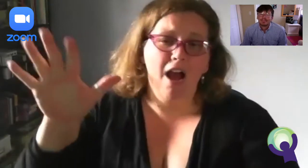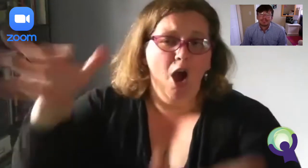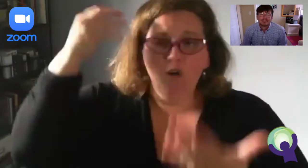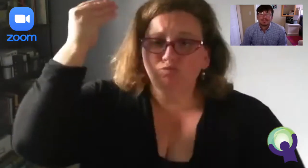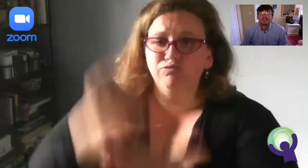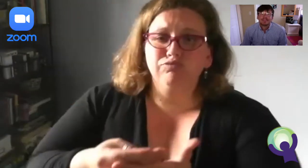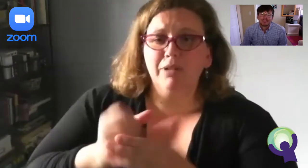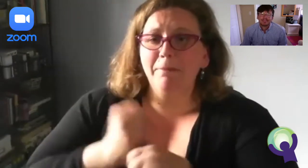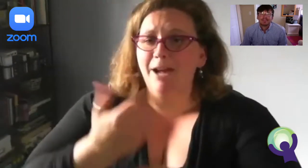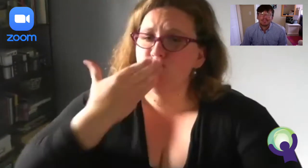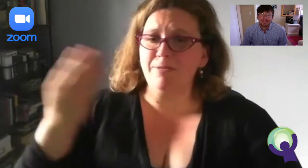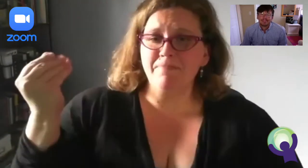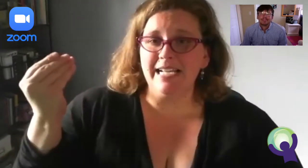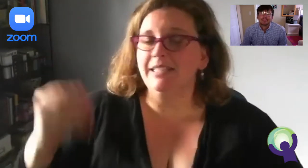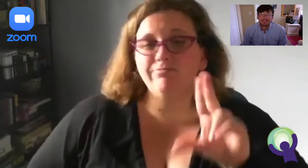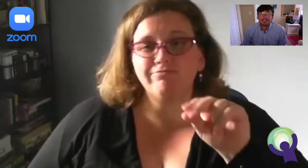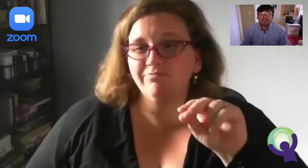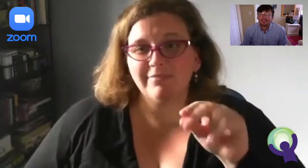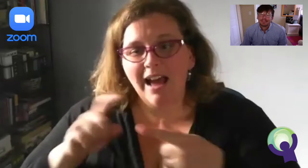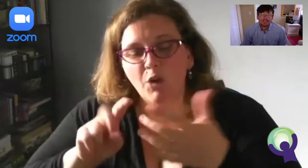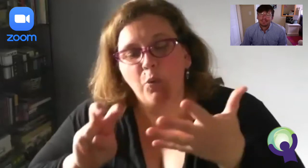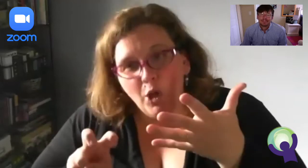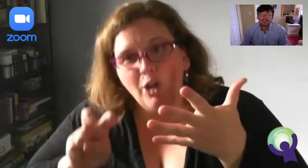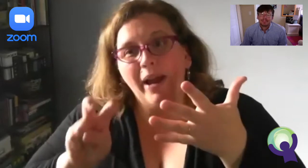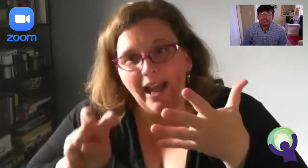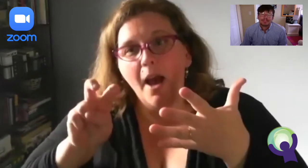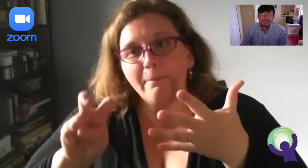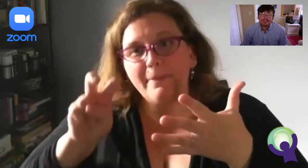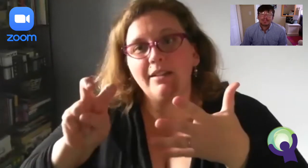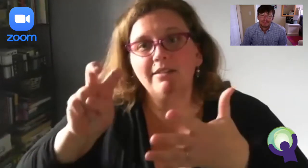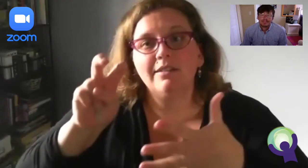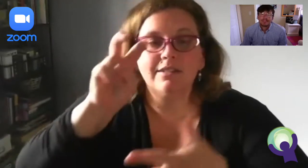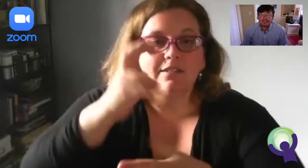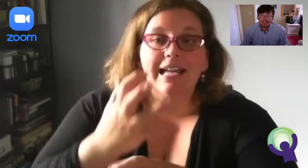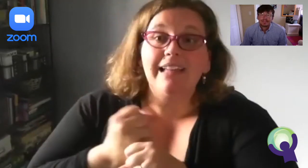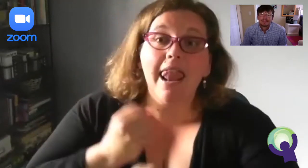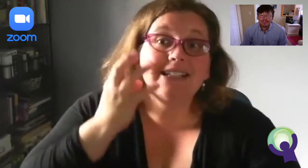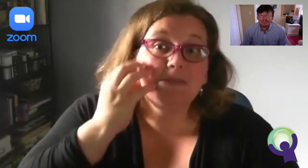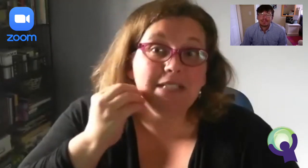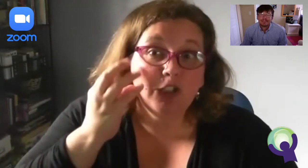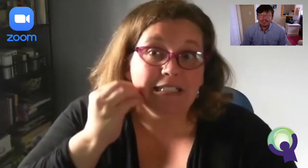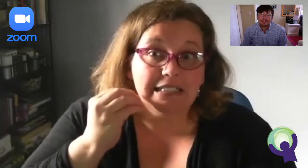able to go out right away and earn a ton of money and and buy all the things you want. Those are things that you're going to build up to in your